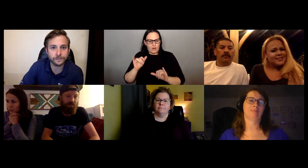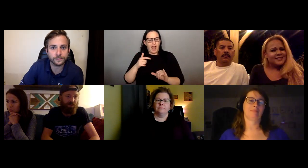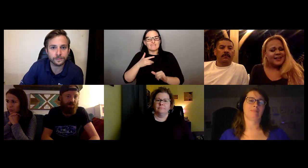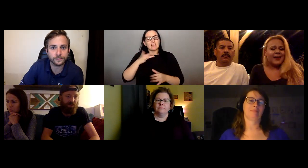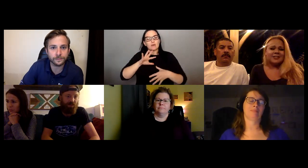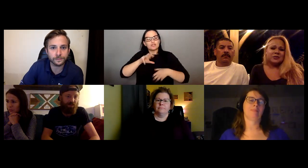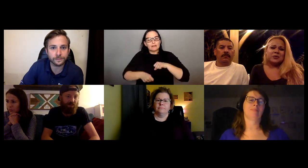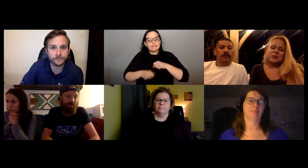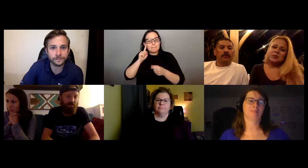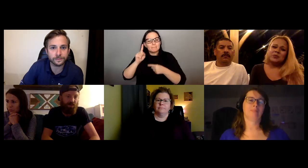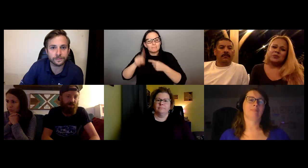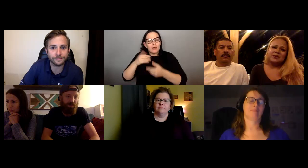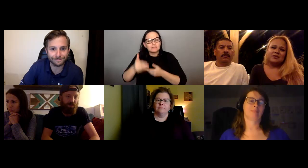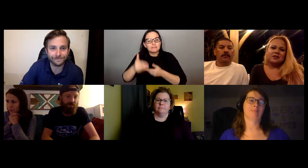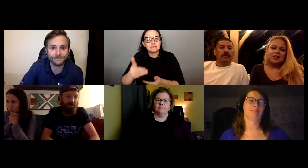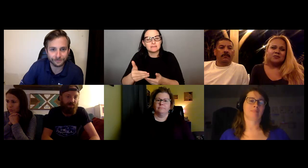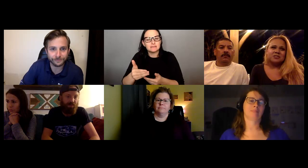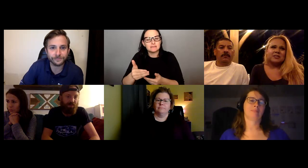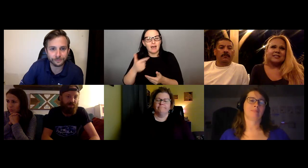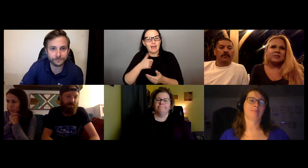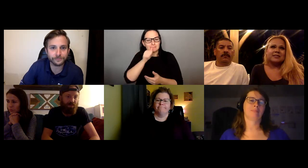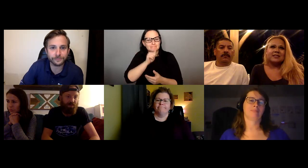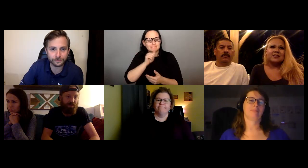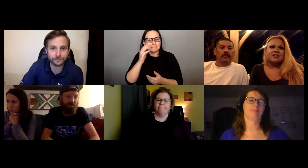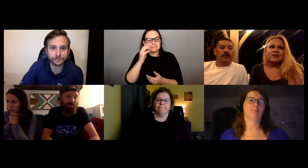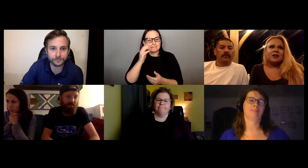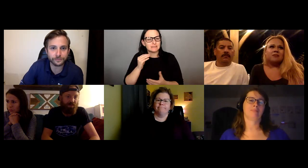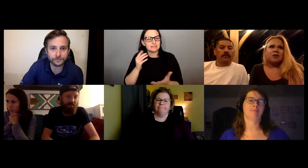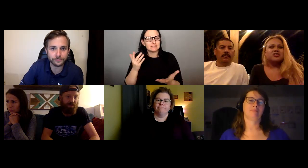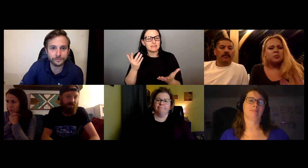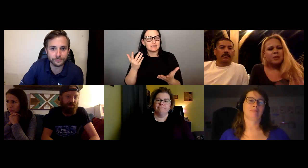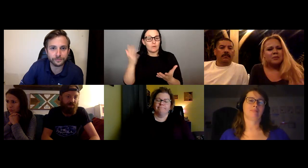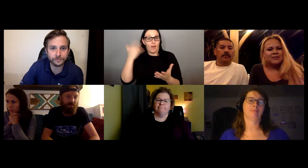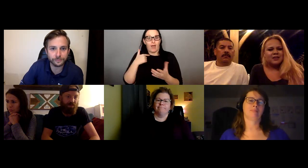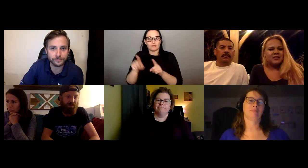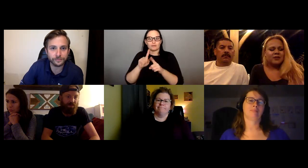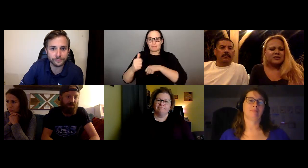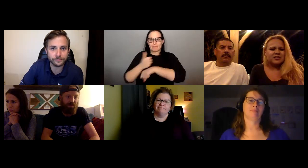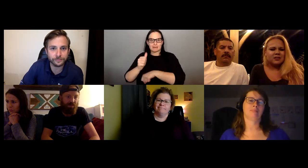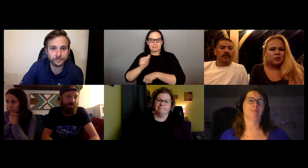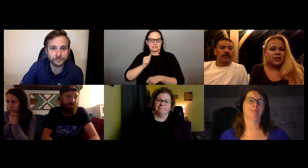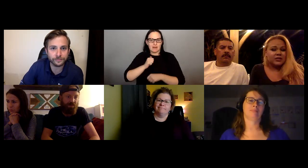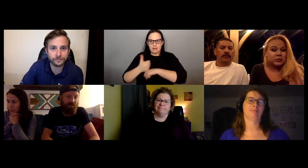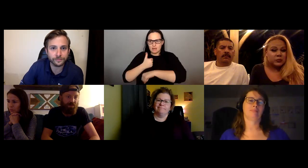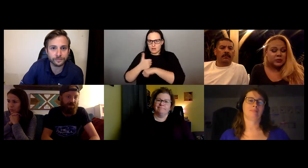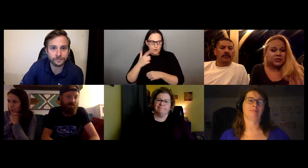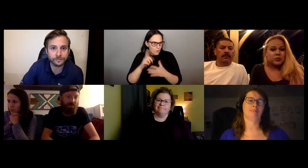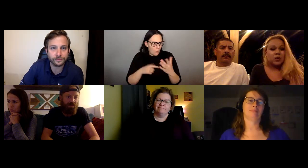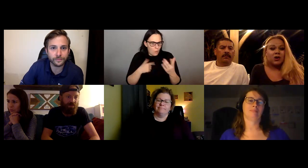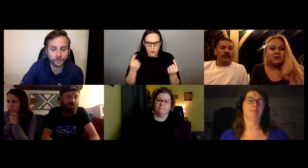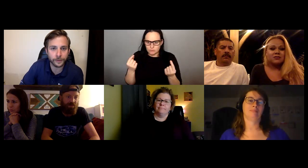that i had to go through just because i was also blaming myself i was thinking what